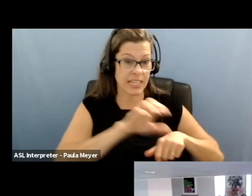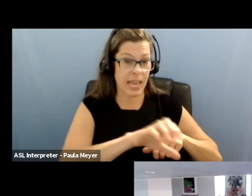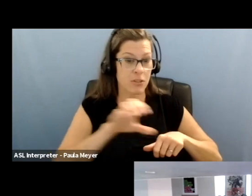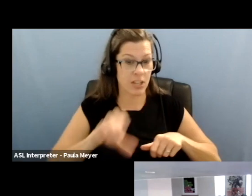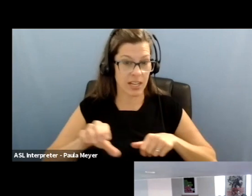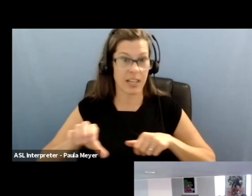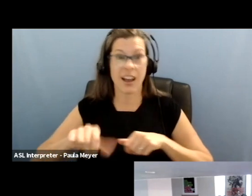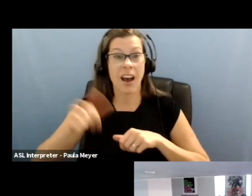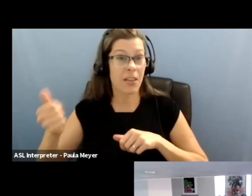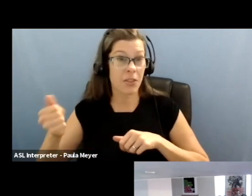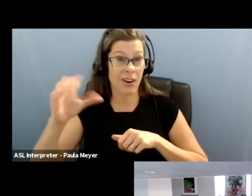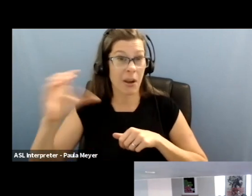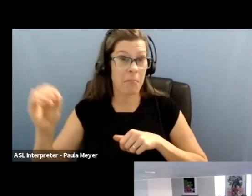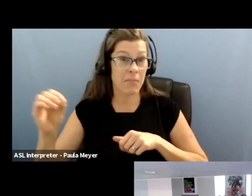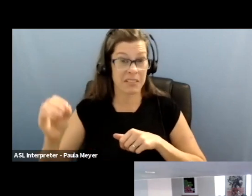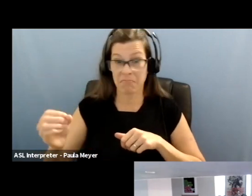Is there one that you would recommend above any other?